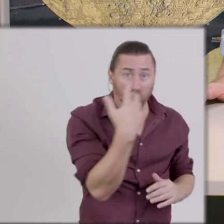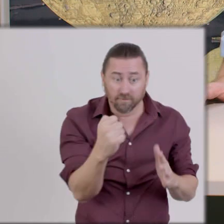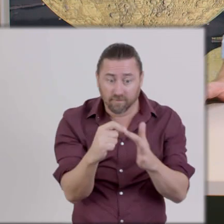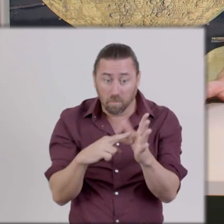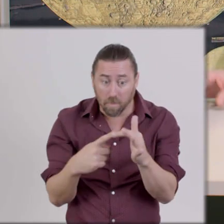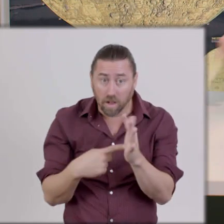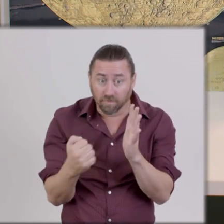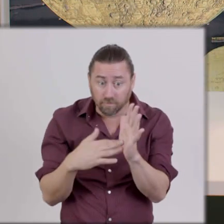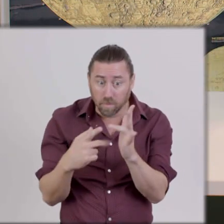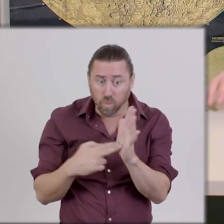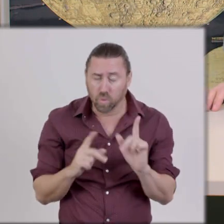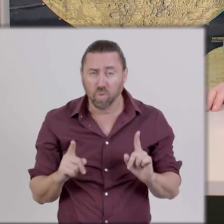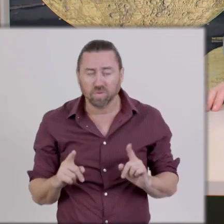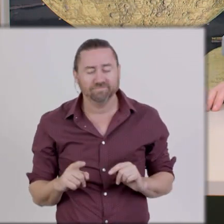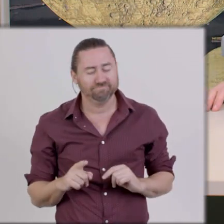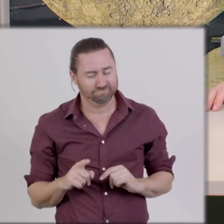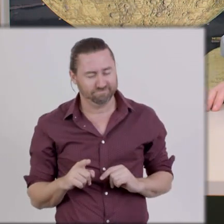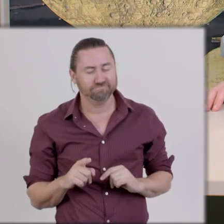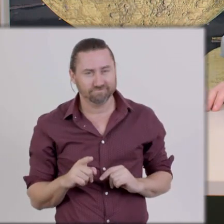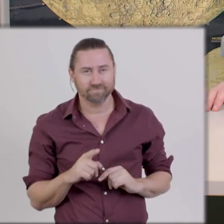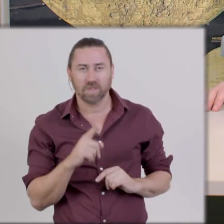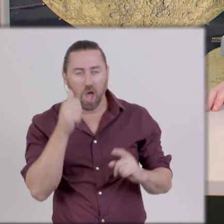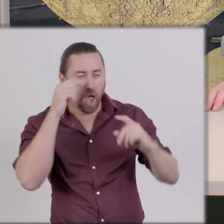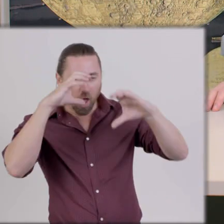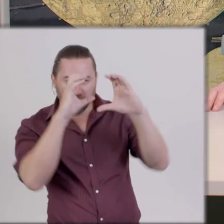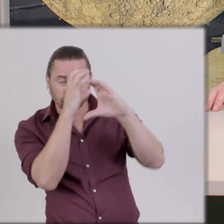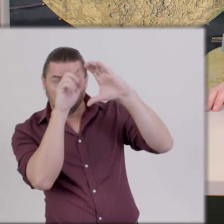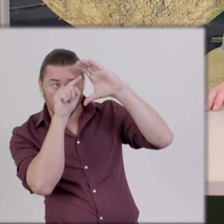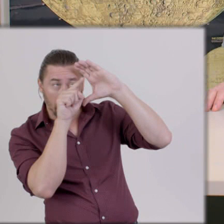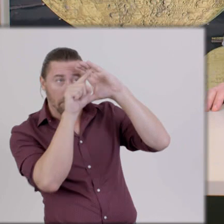I'm glad you asked. Astronomers, like the one at Parkes in New South Wales,